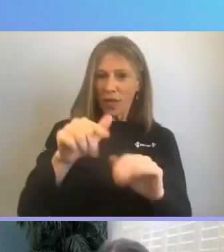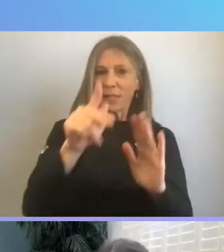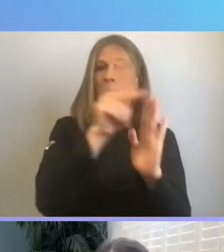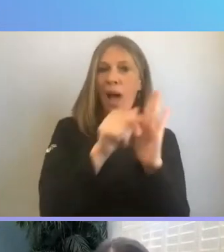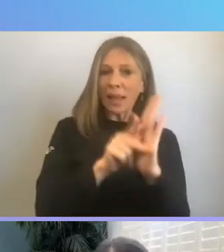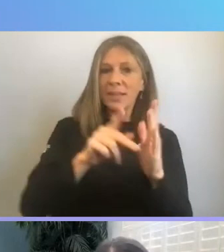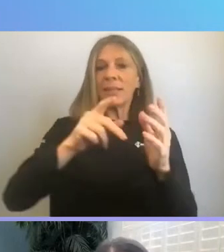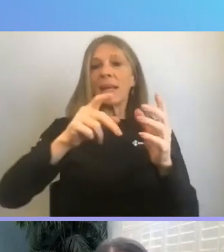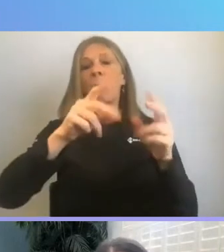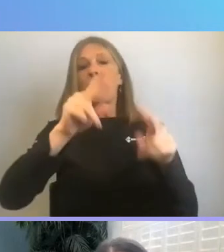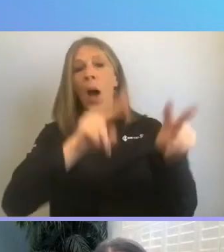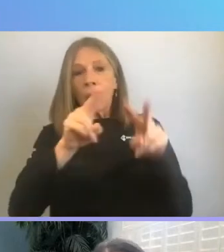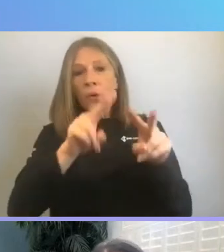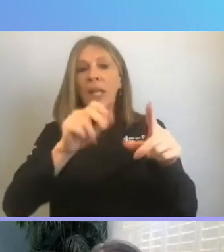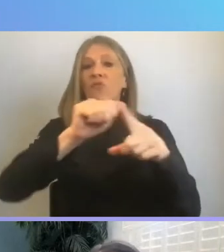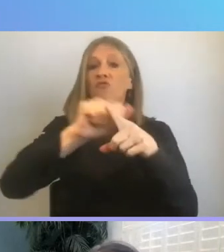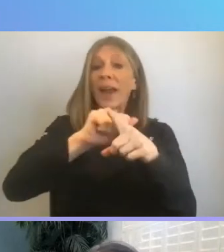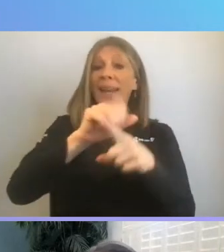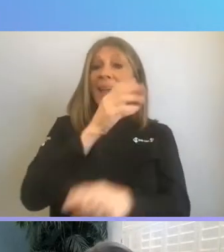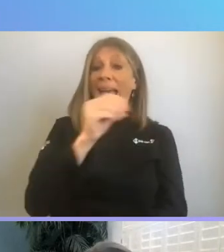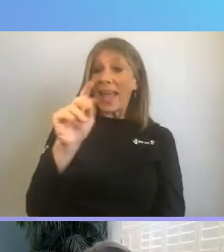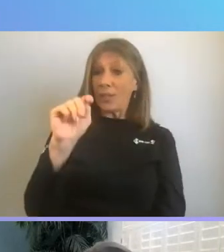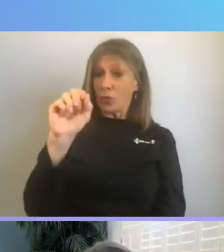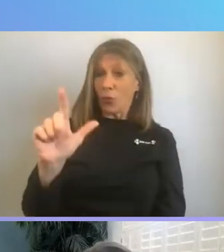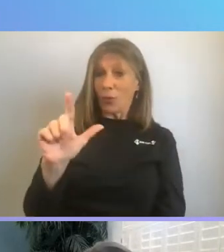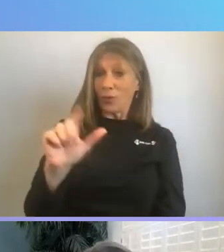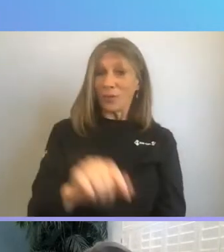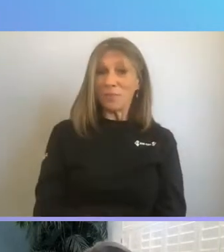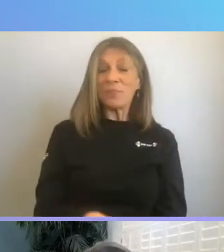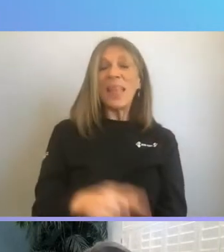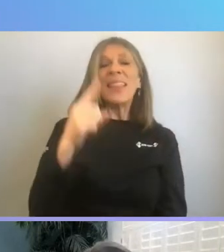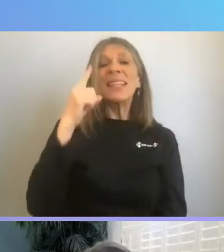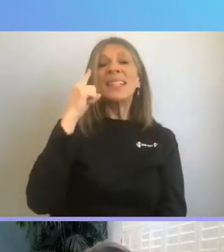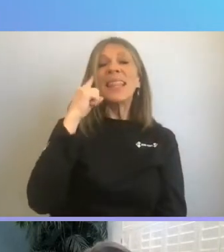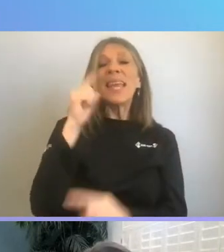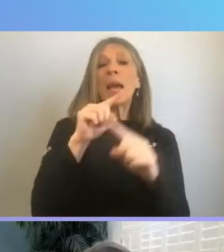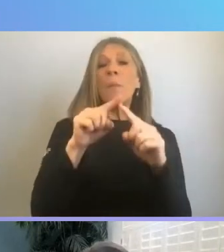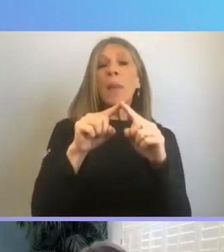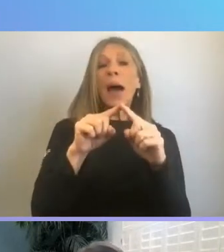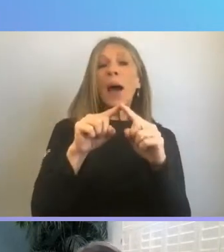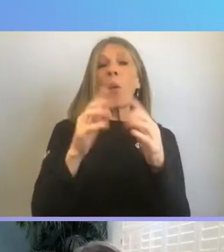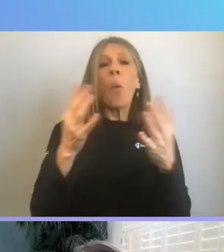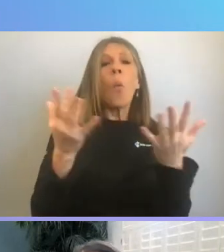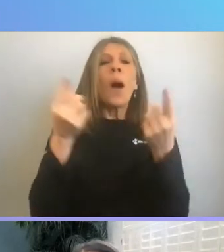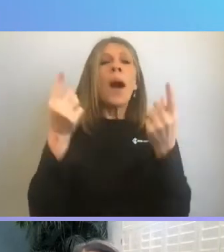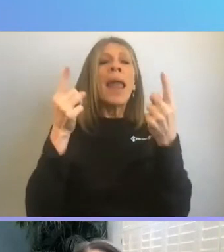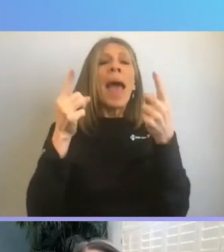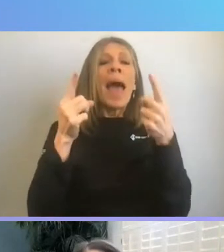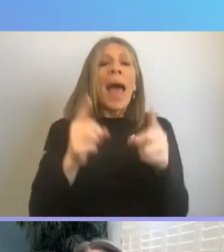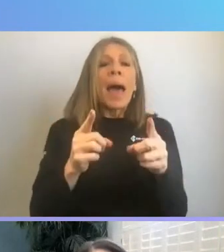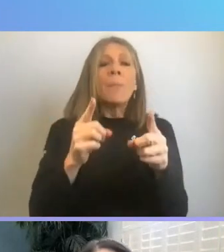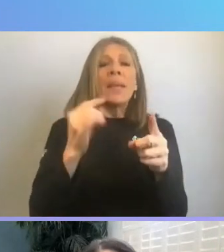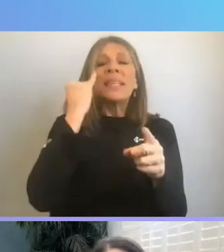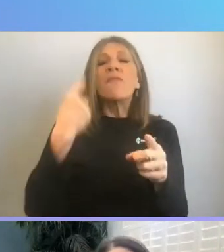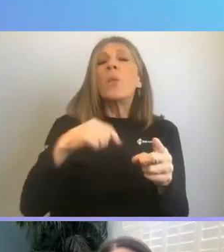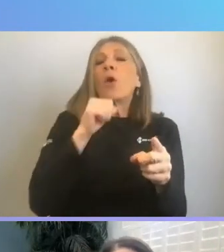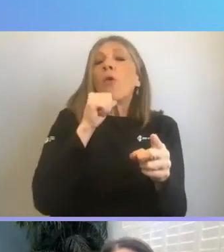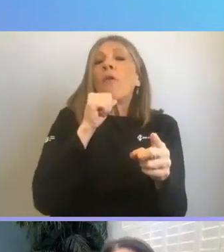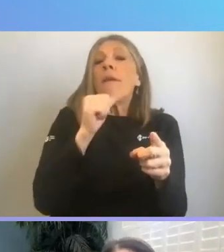So let's think for a moment what happens when we're not proactive